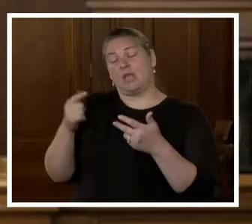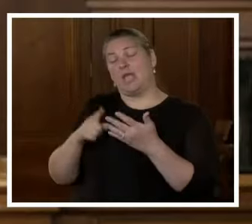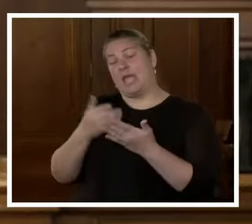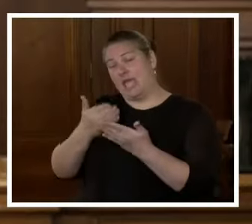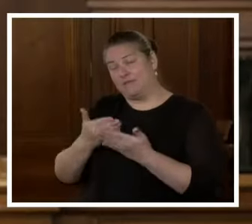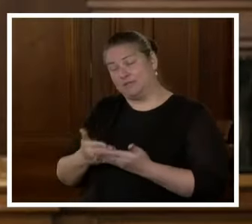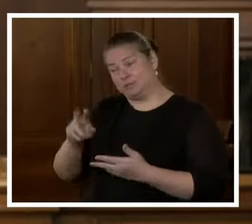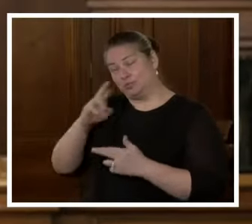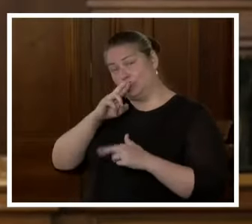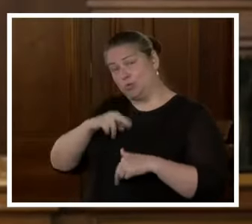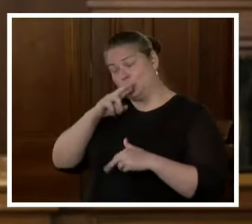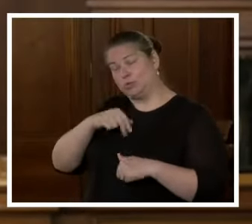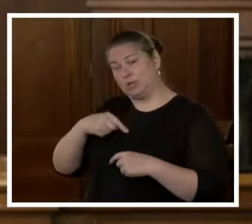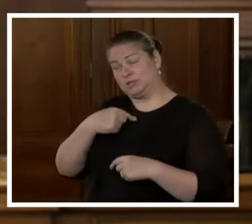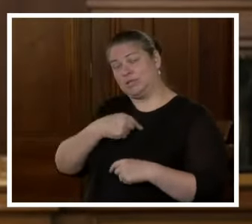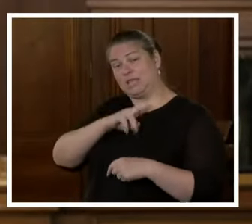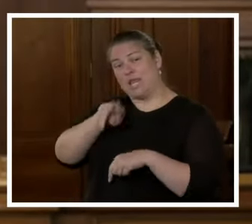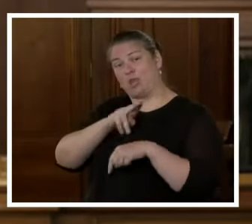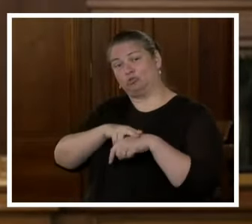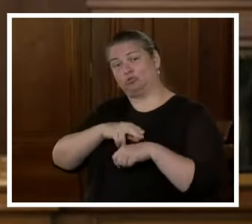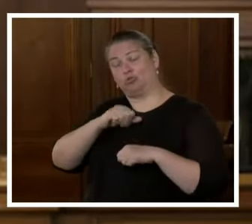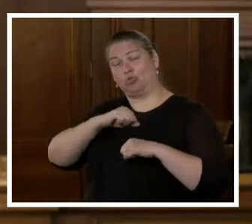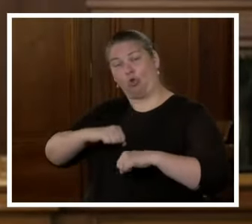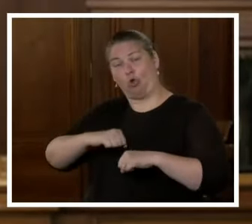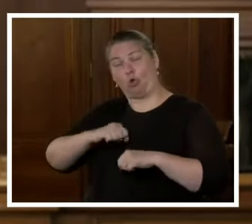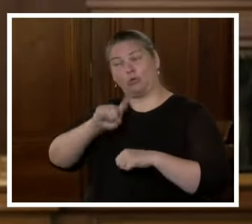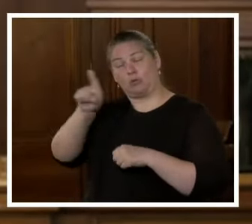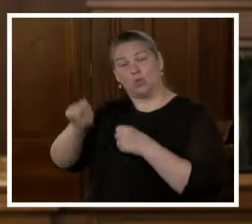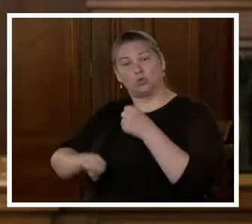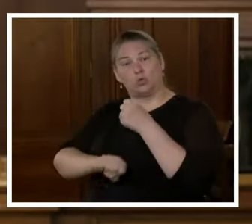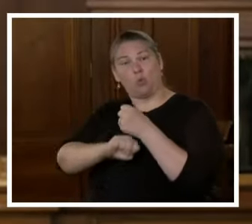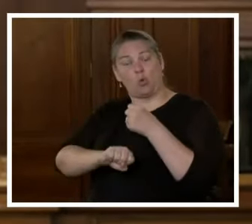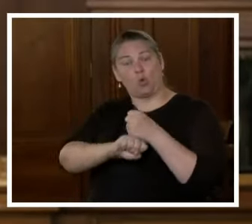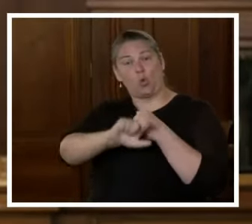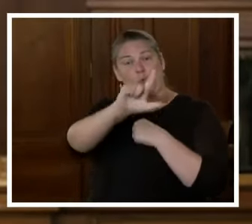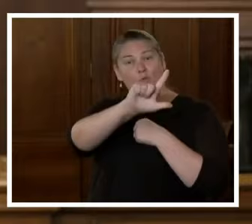BULLET. THAT WILL BE VERY SIGNIFICANT